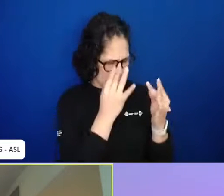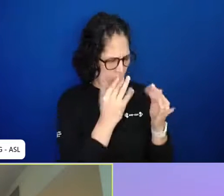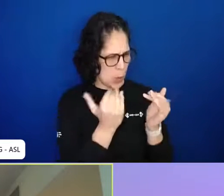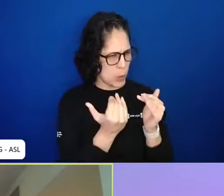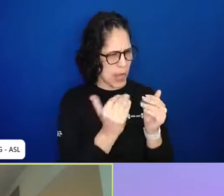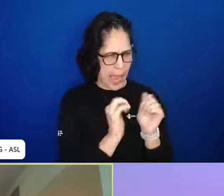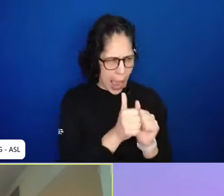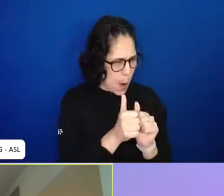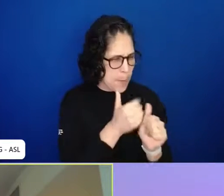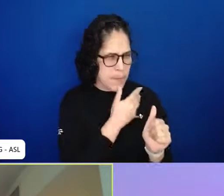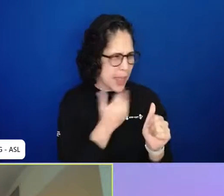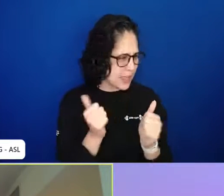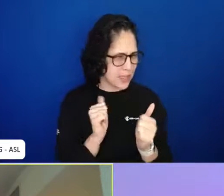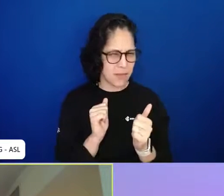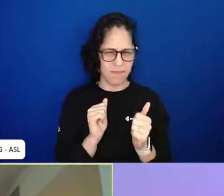keep coming back to different